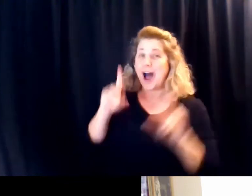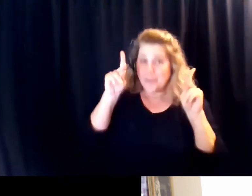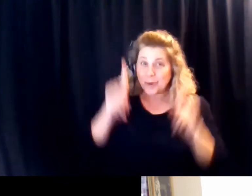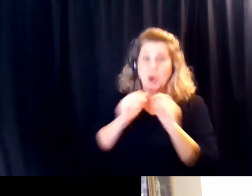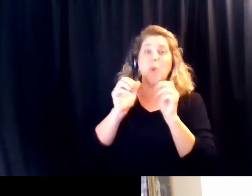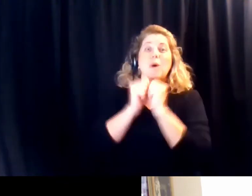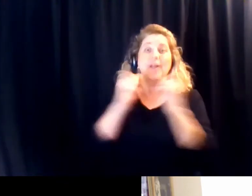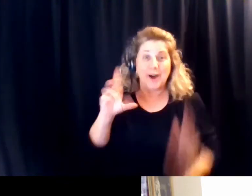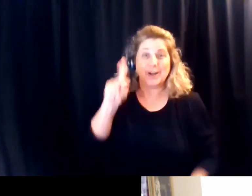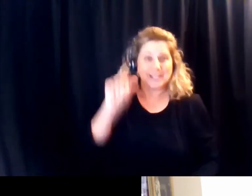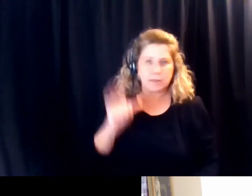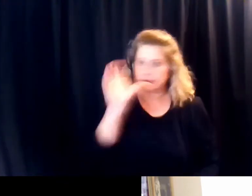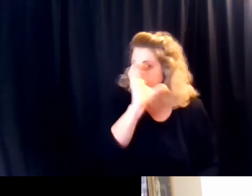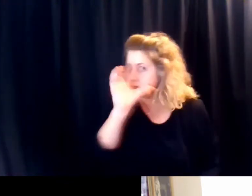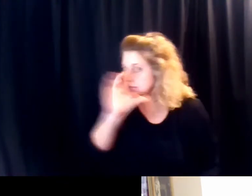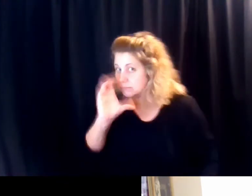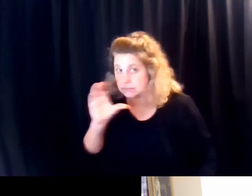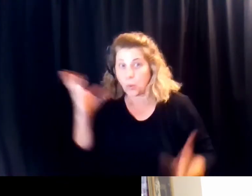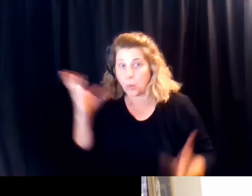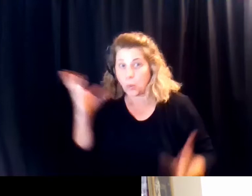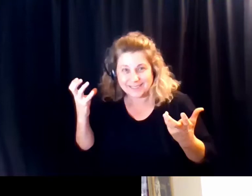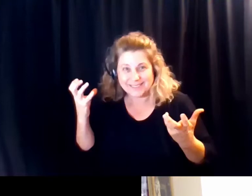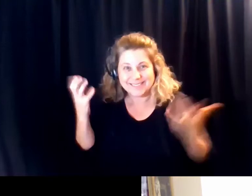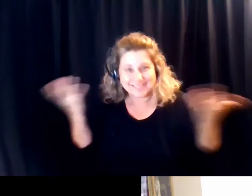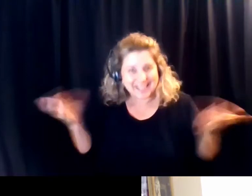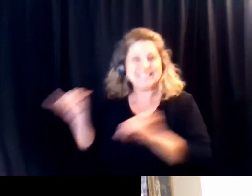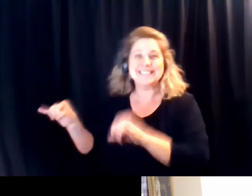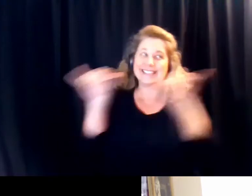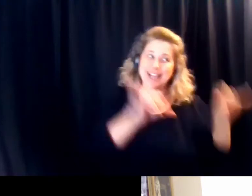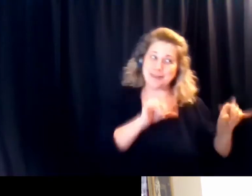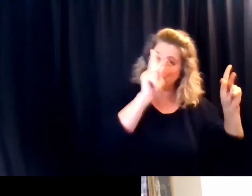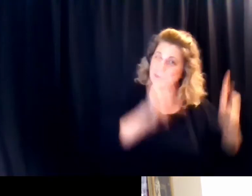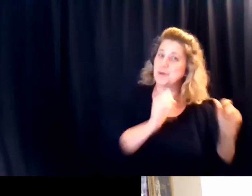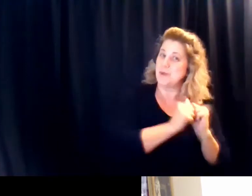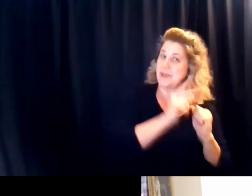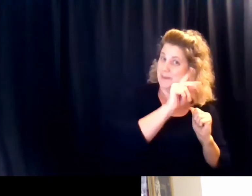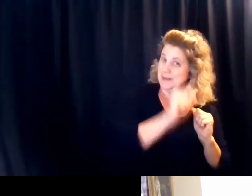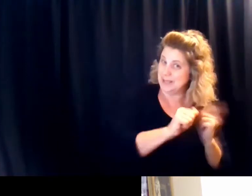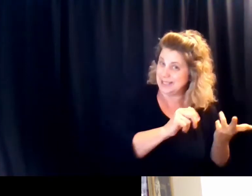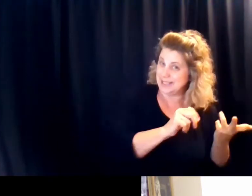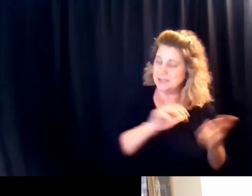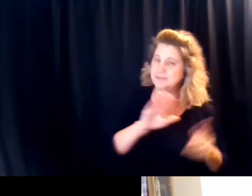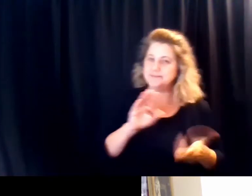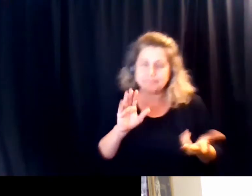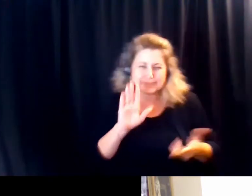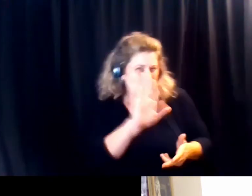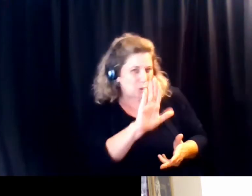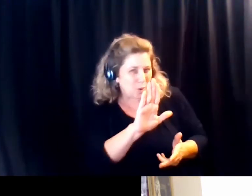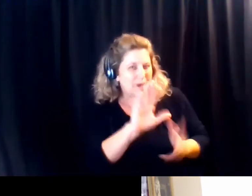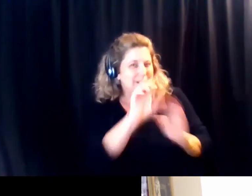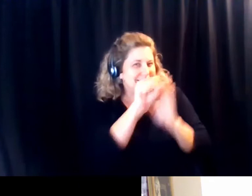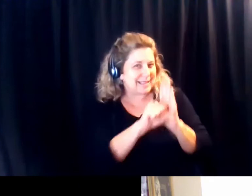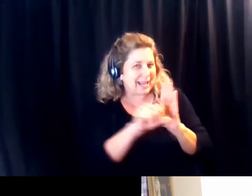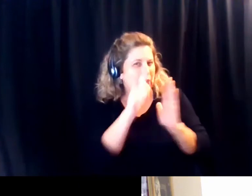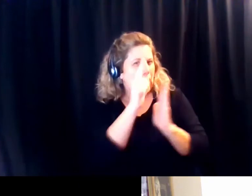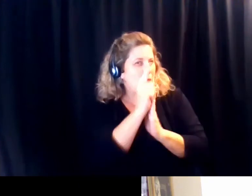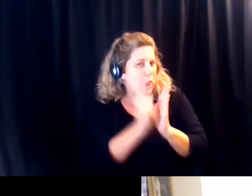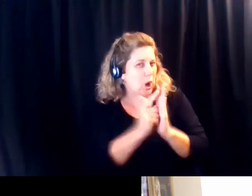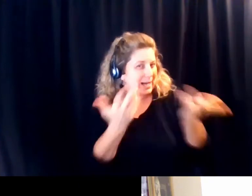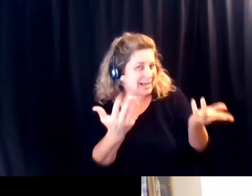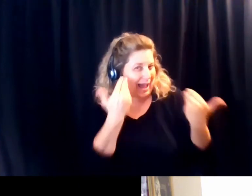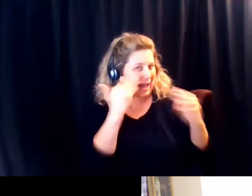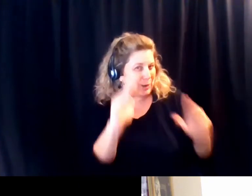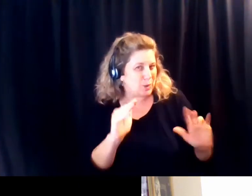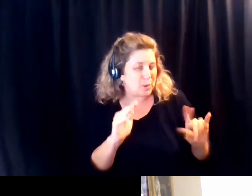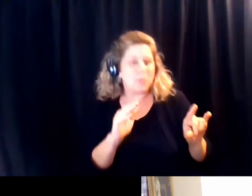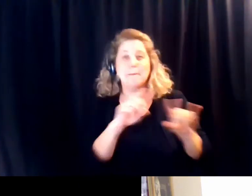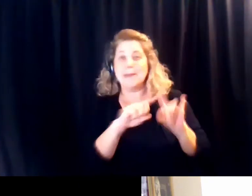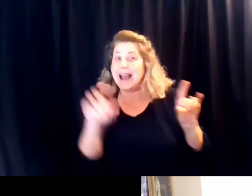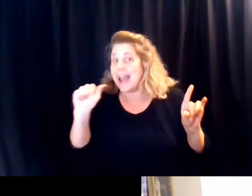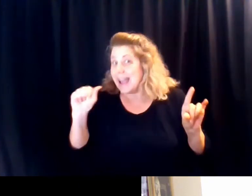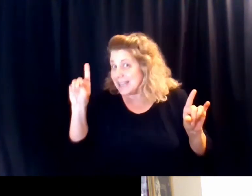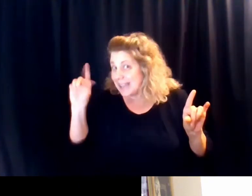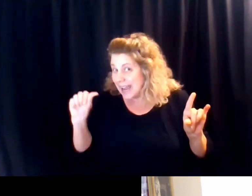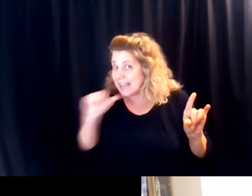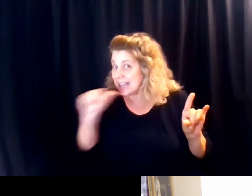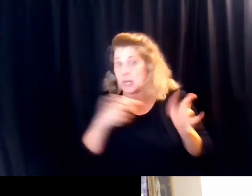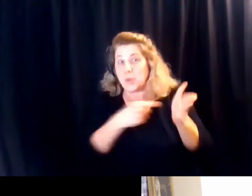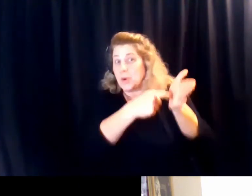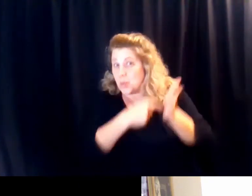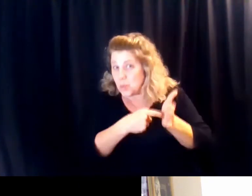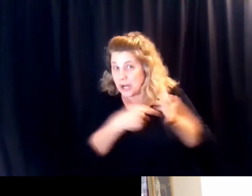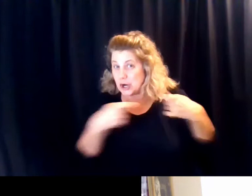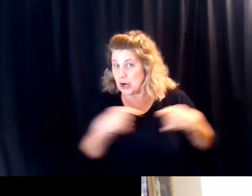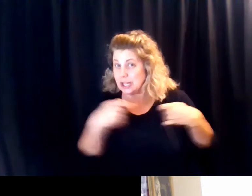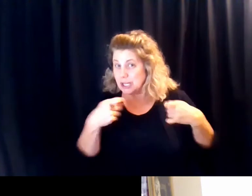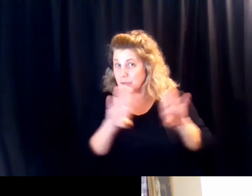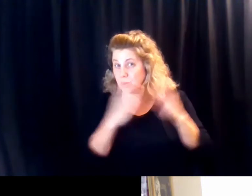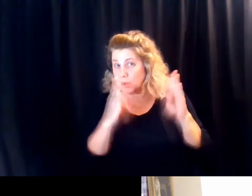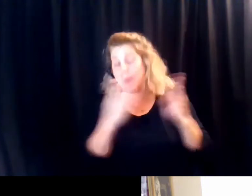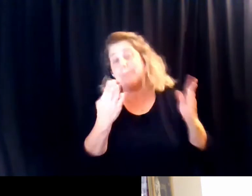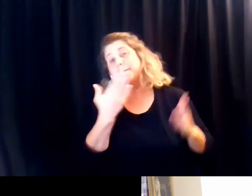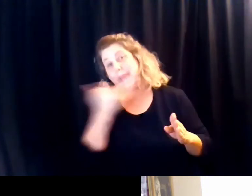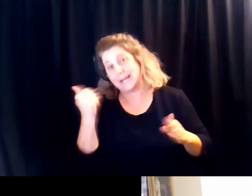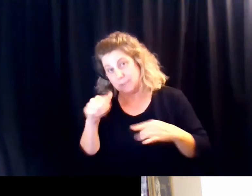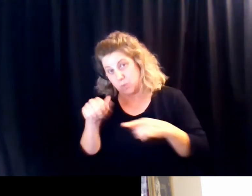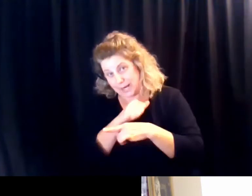Judith Heumann: Be looking at the changing world of work and what impact that's going to have been disabled individuals re entering the workforce, like we have to be really concerned about that if at least a million disabled people laid off from jobs Cove, it's been out